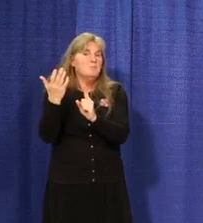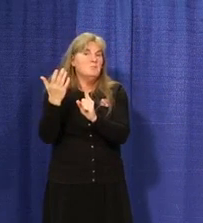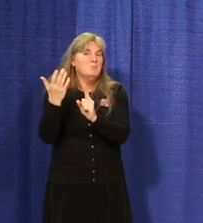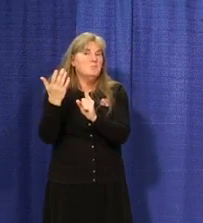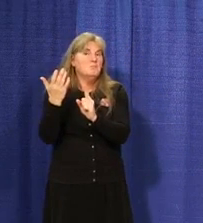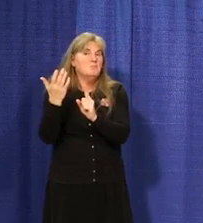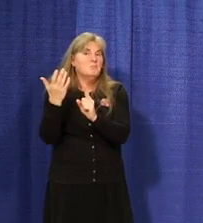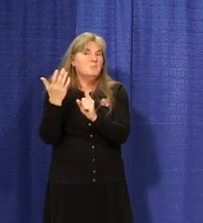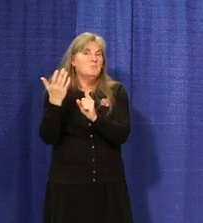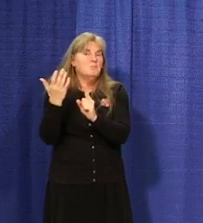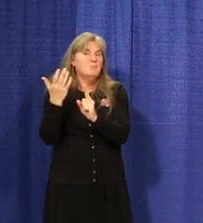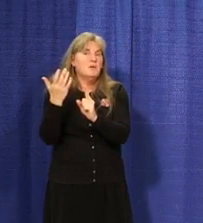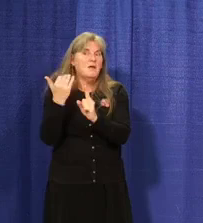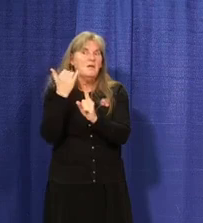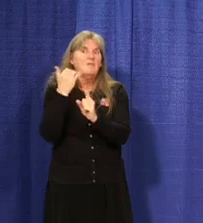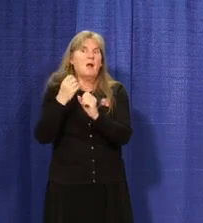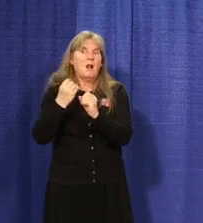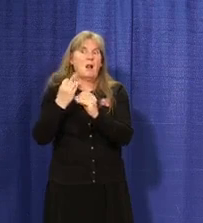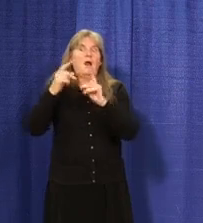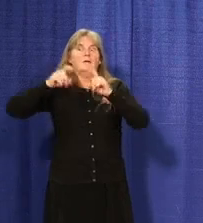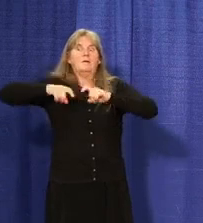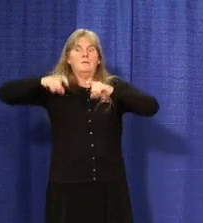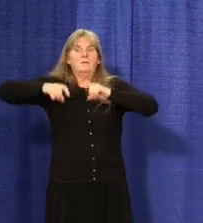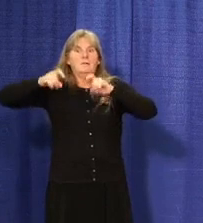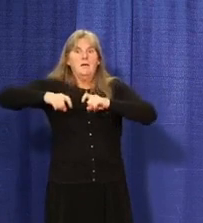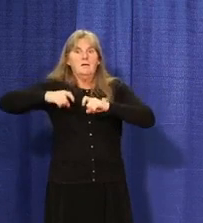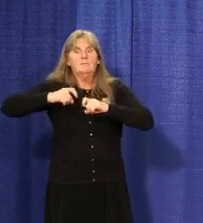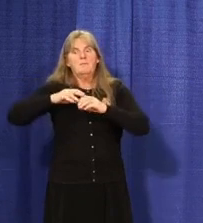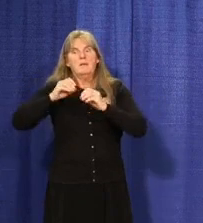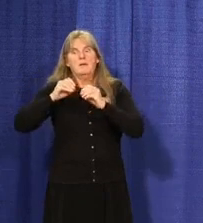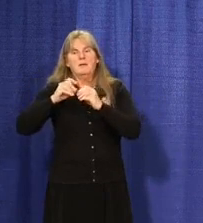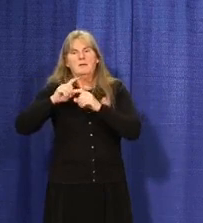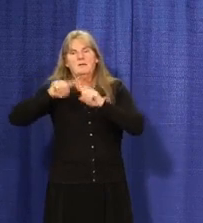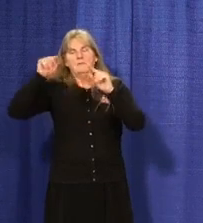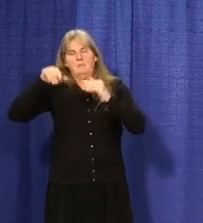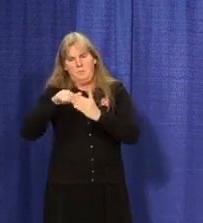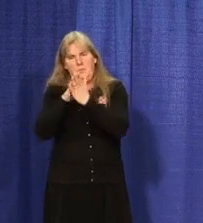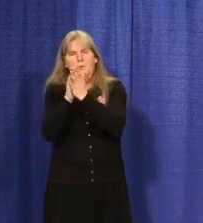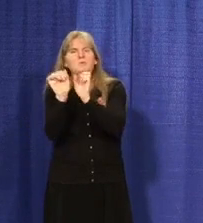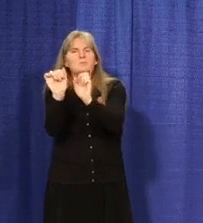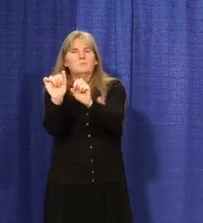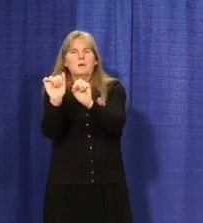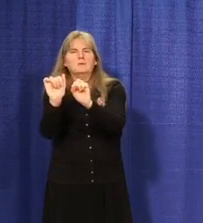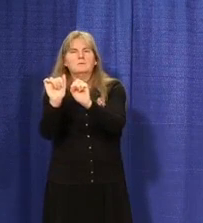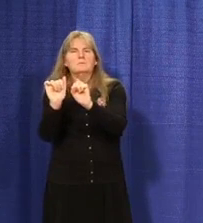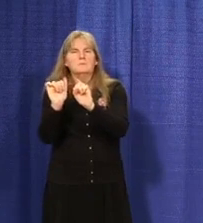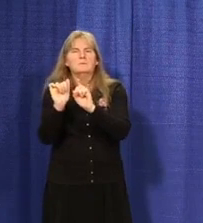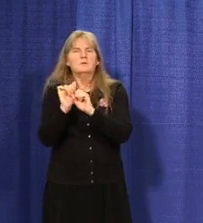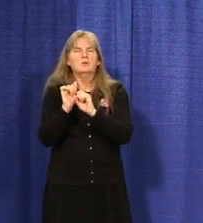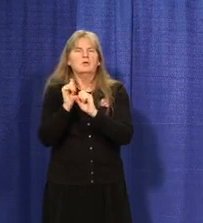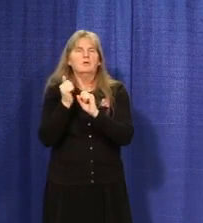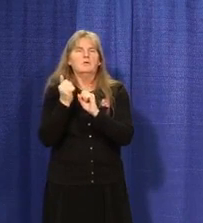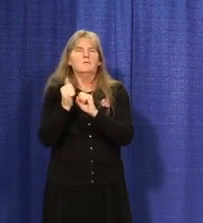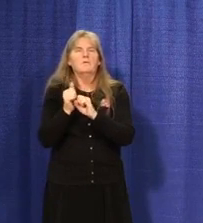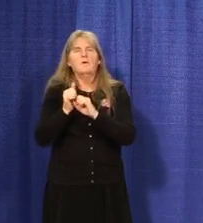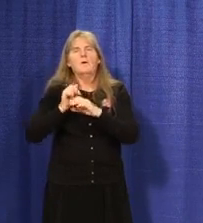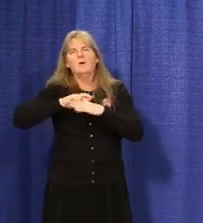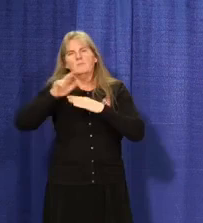high volume of results. Then we have to look at other ways of maintaining turnaround time and efficiency of results.